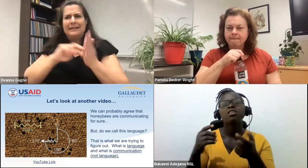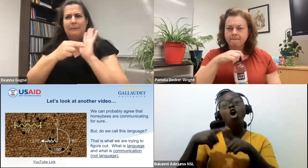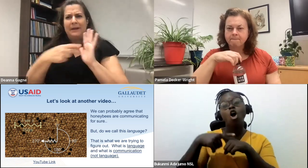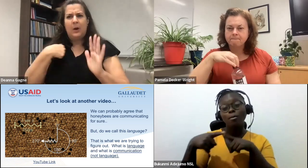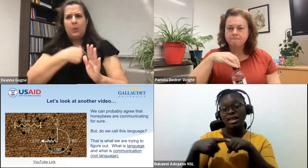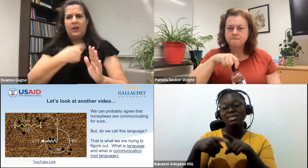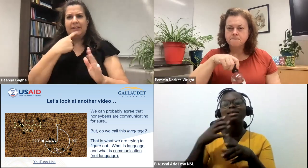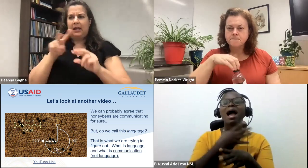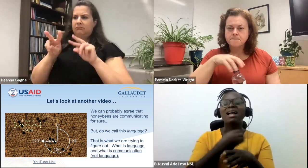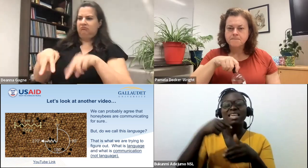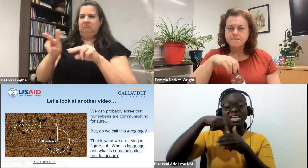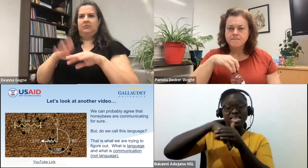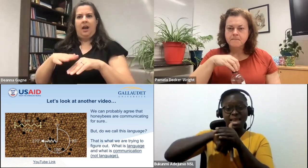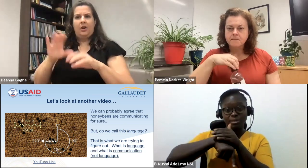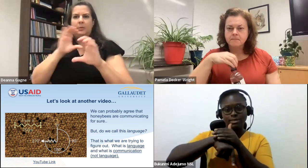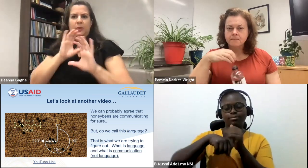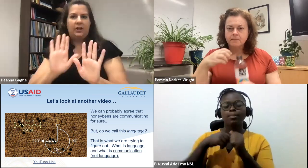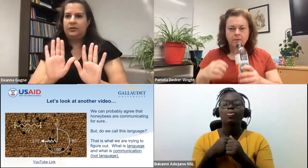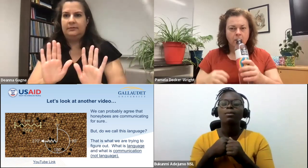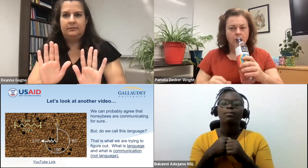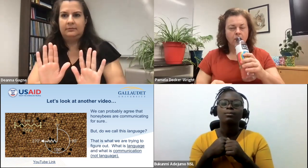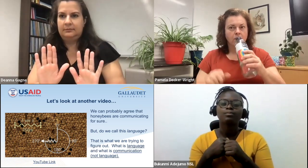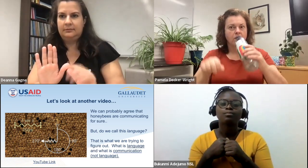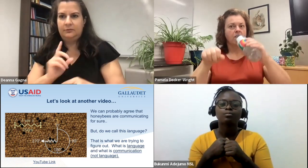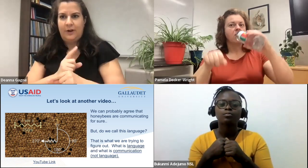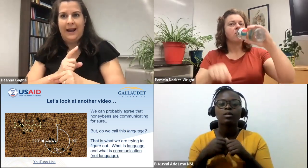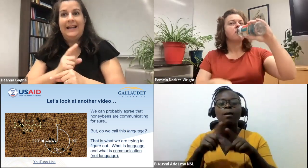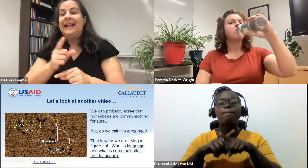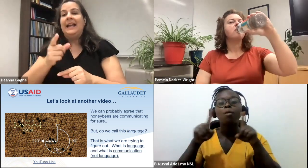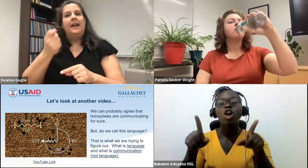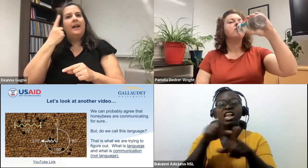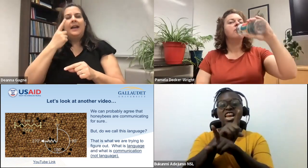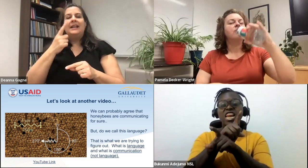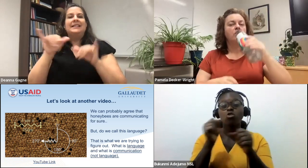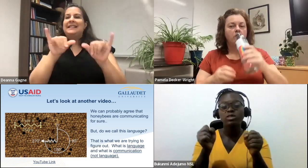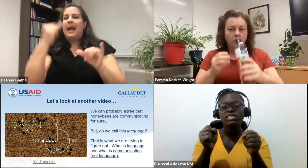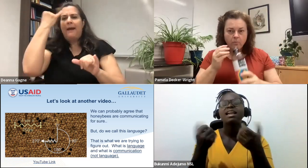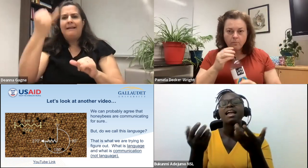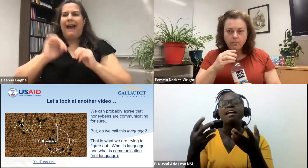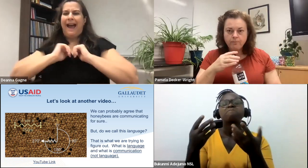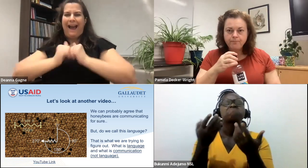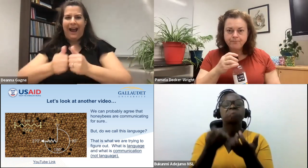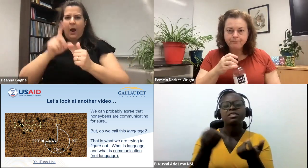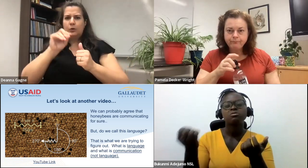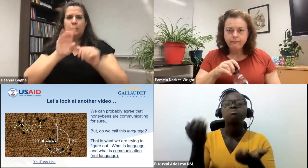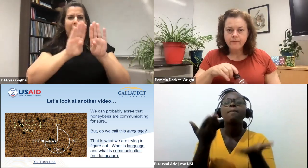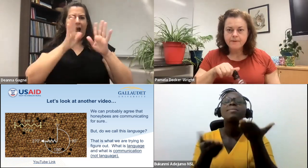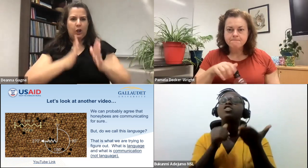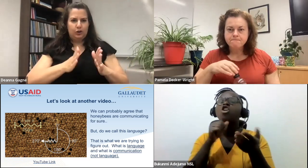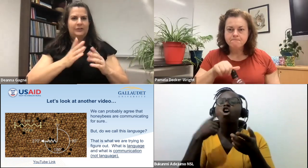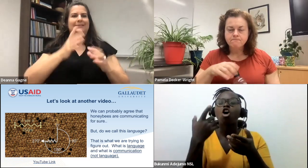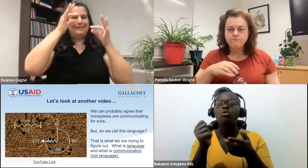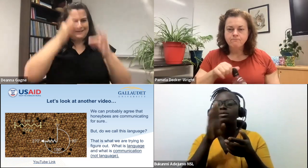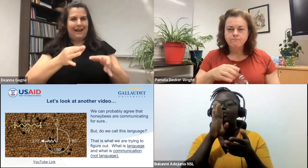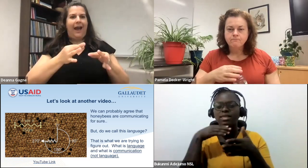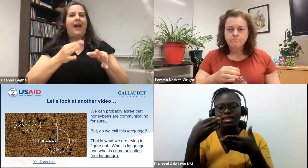And let me add to that that this doesn't mean that we are devaluing the kind of communication bees are engaging in it's. The same idea